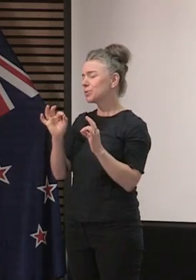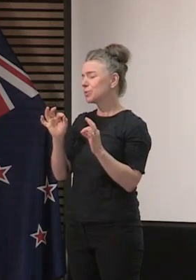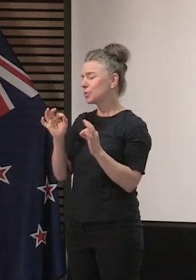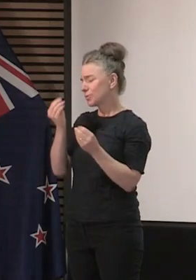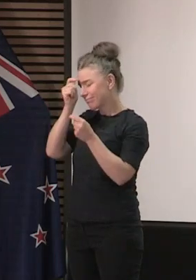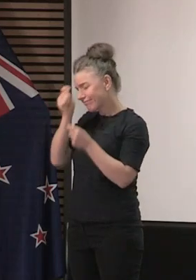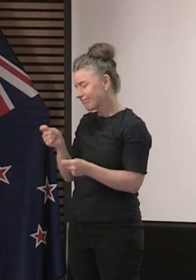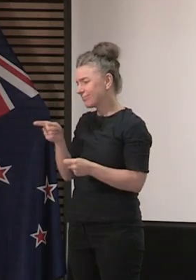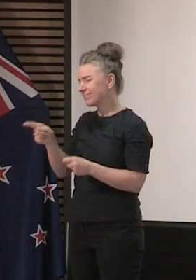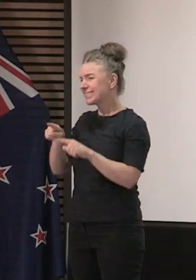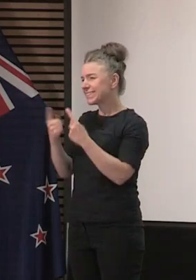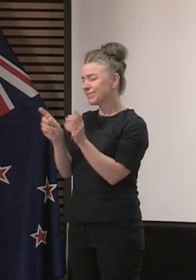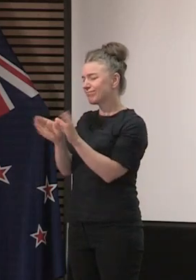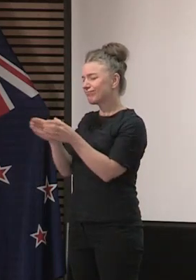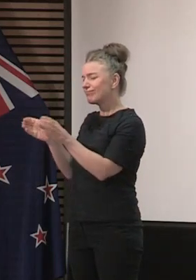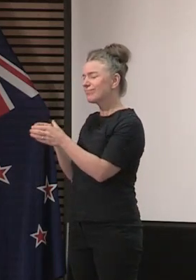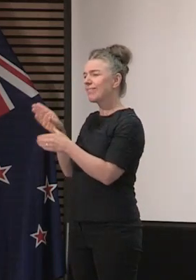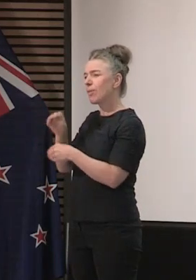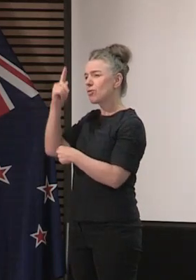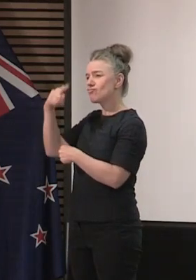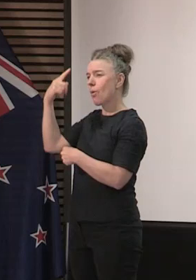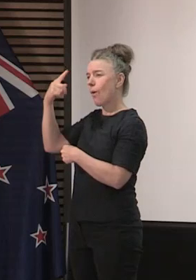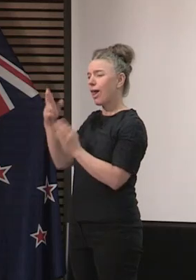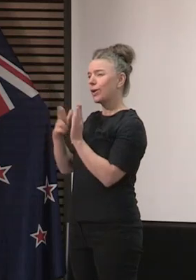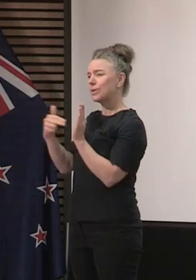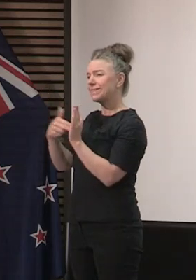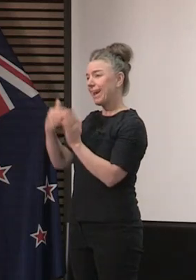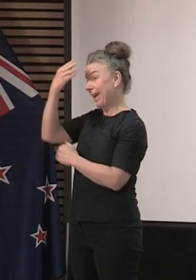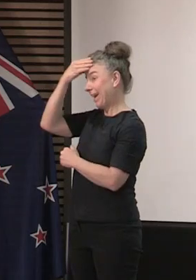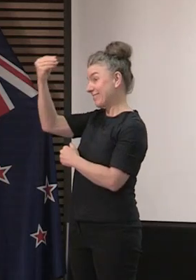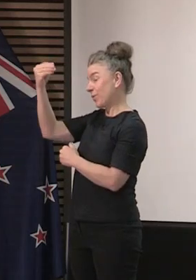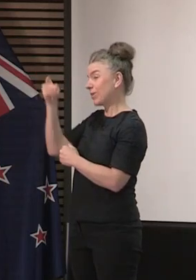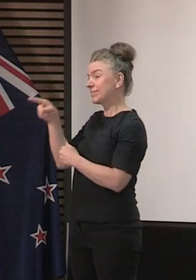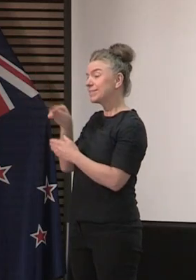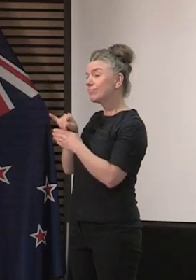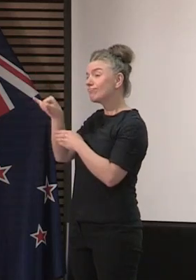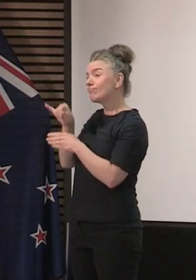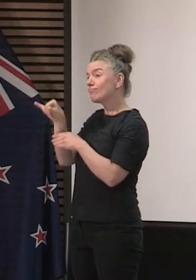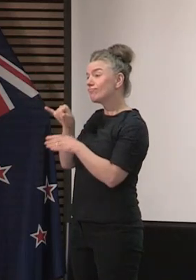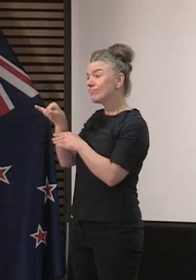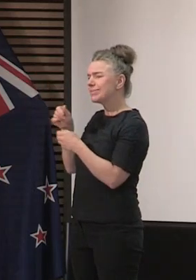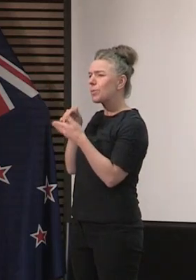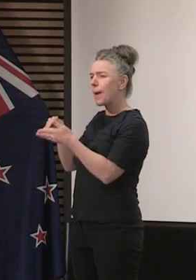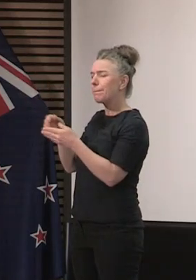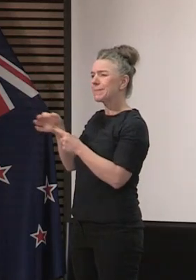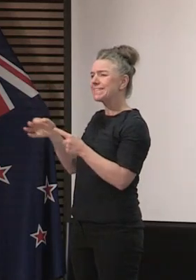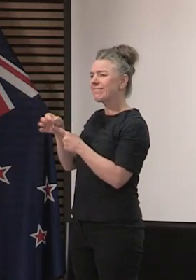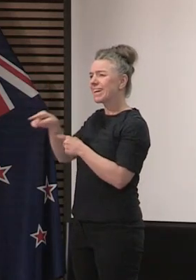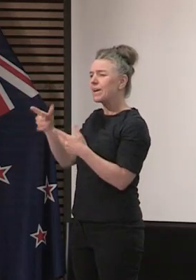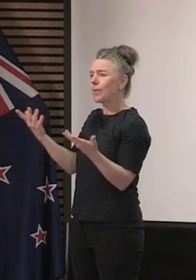relief. I would like to make special mention of the crews from five squadron and 40 Squadron of the Royal New